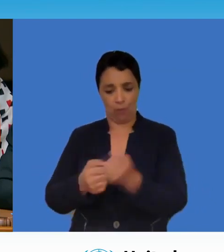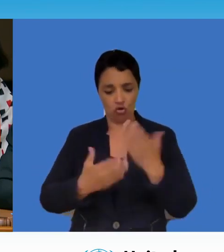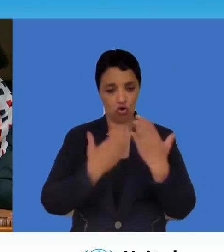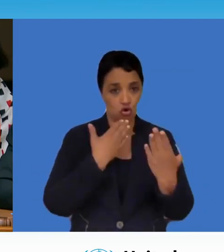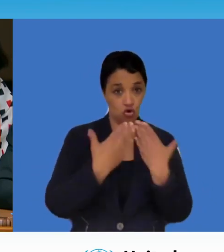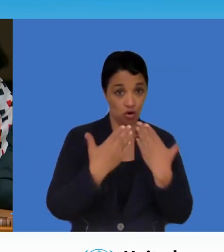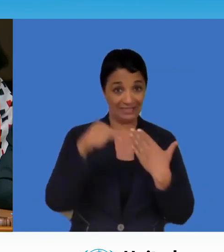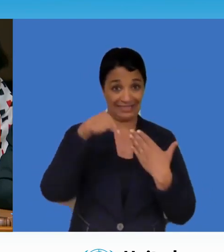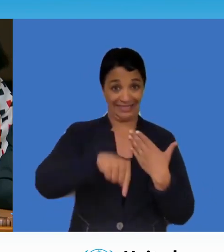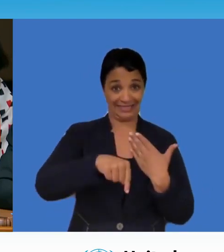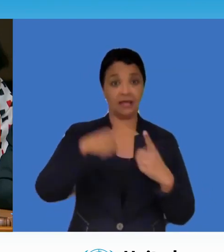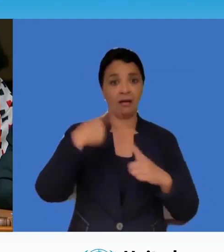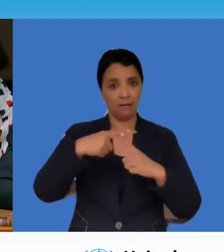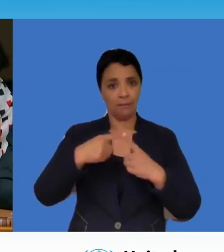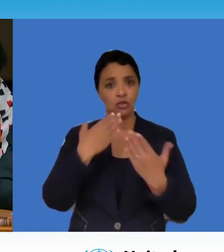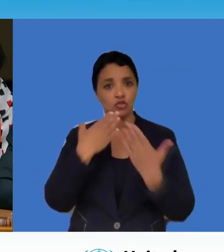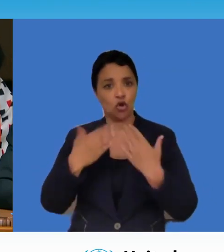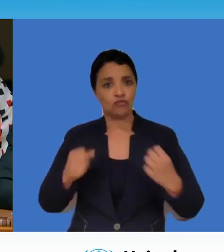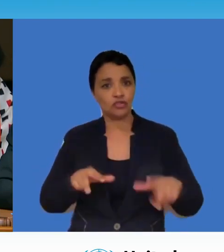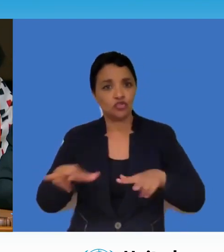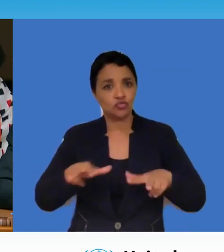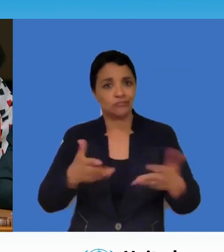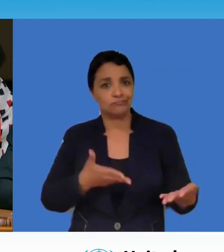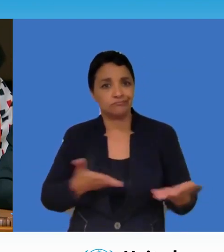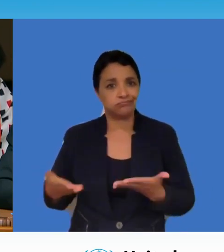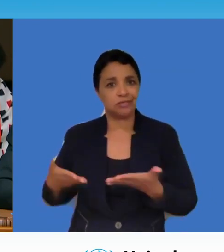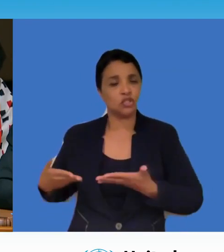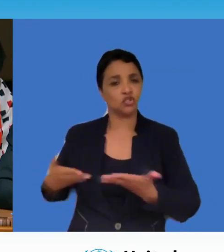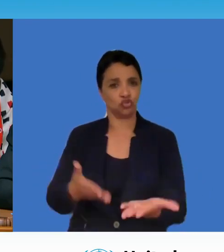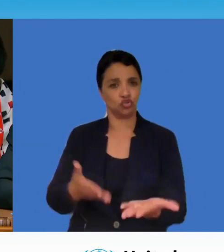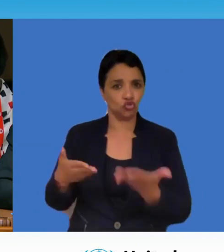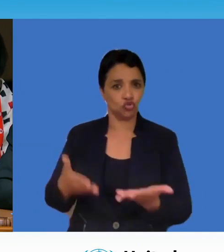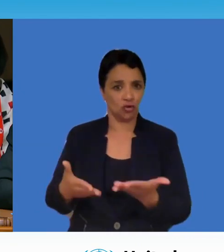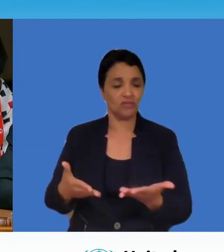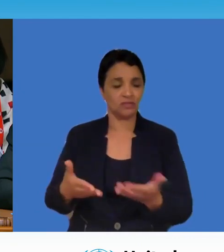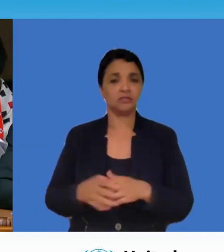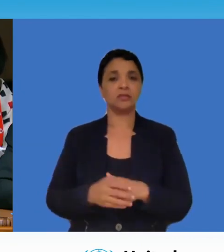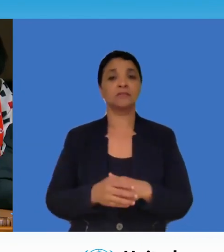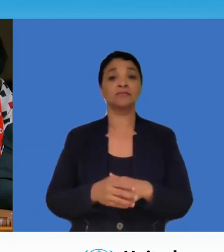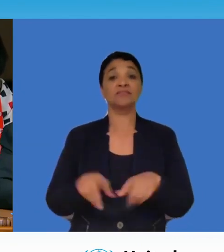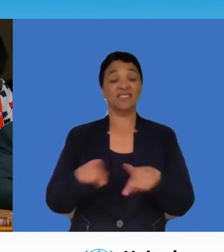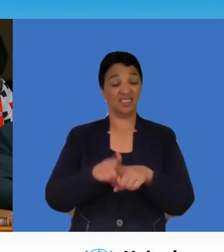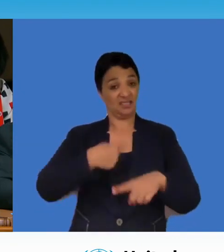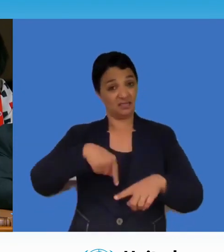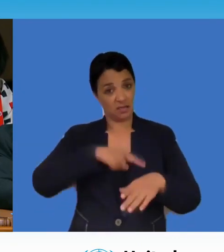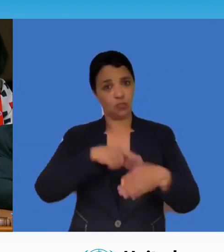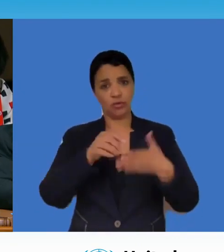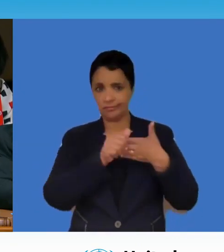supporting both substantive and Conference servicing activ ities Desa also continued